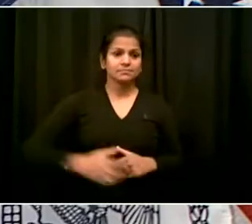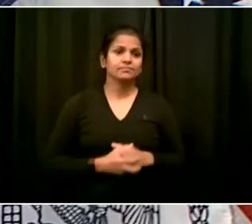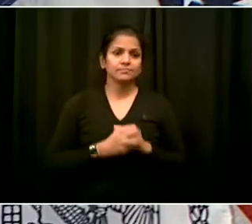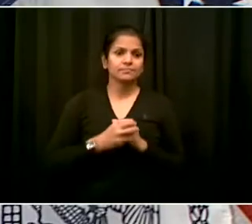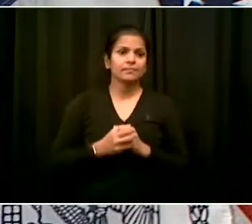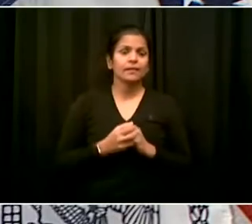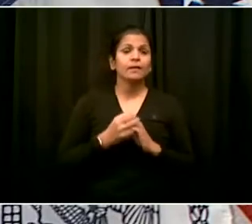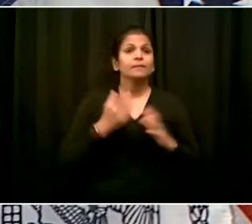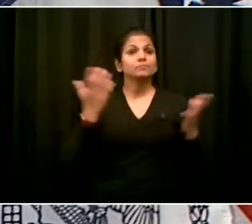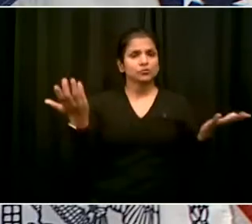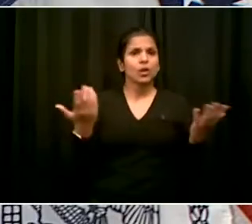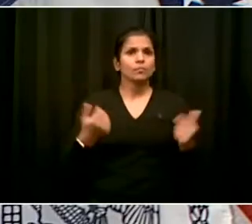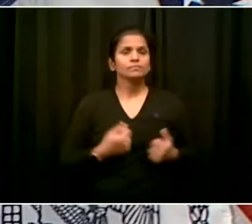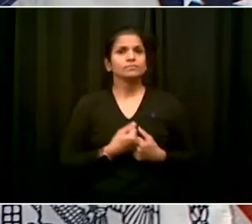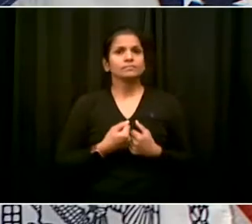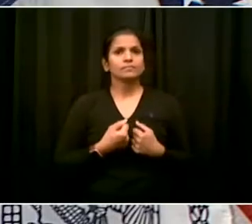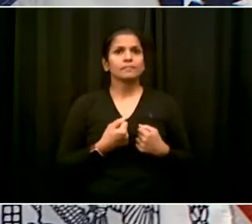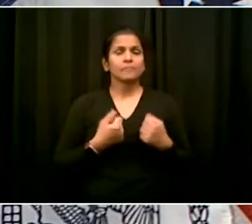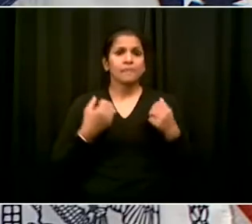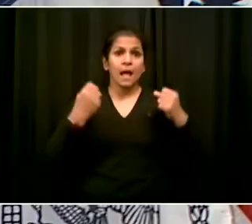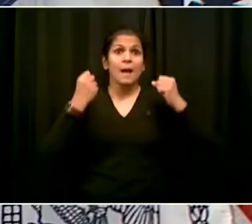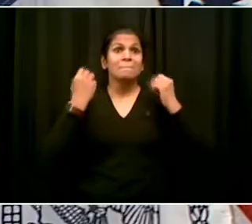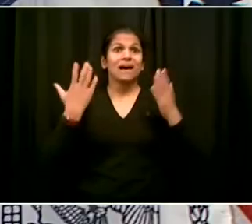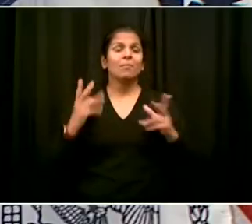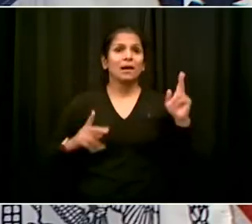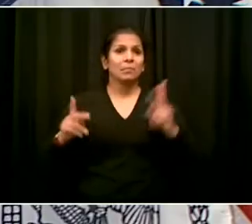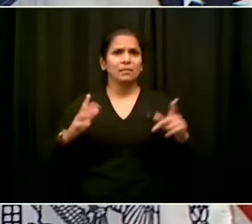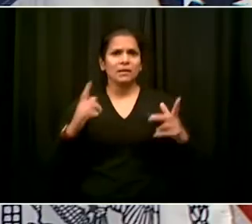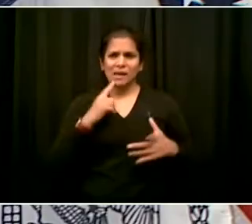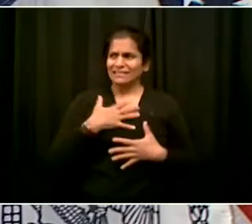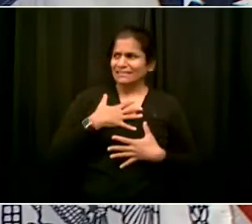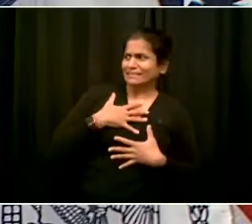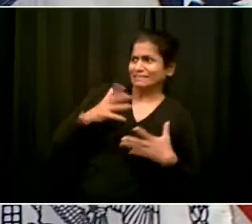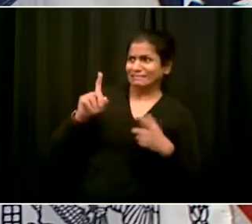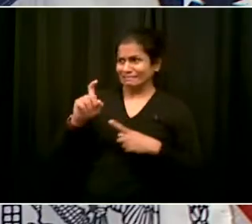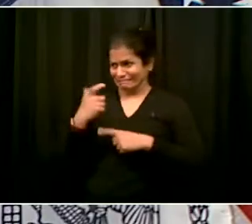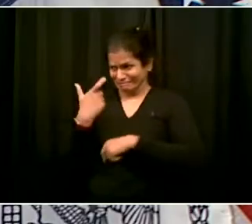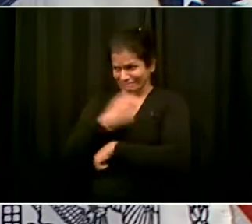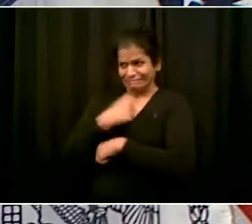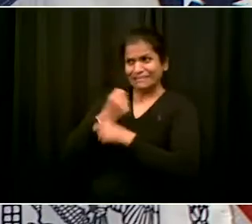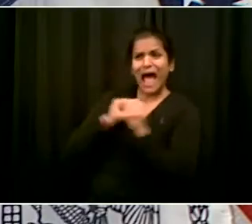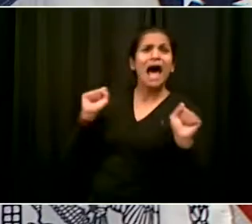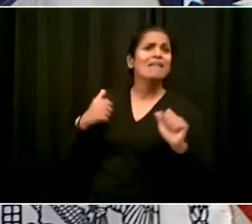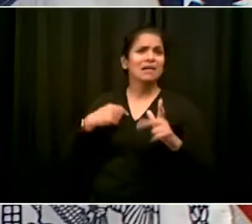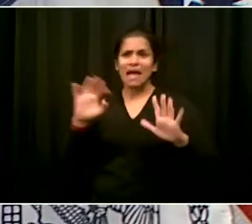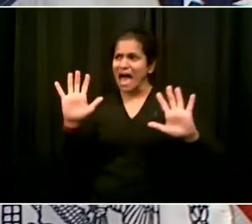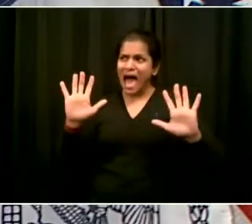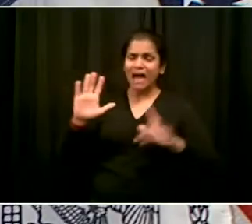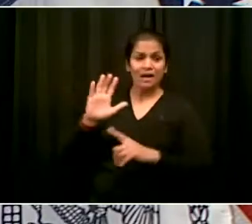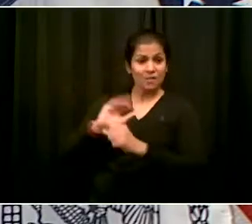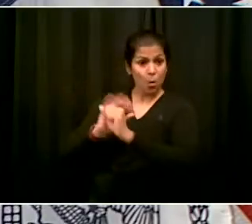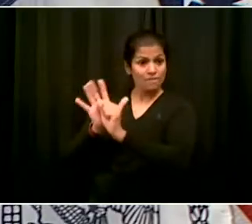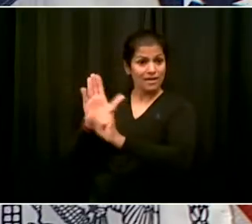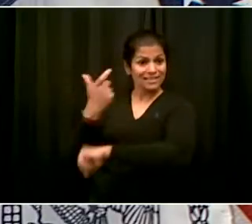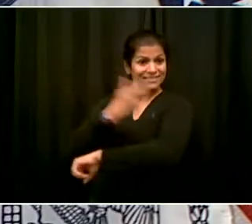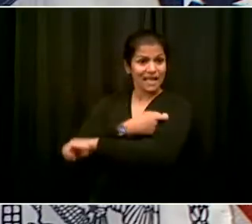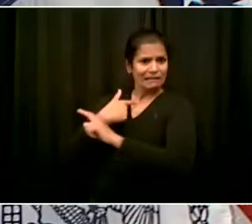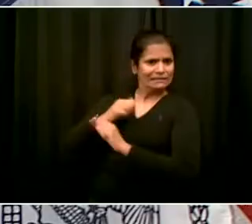THIS IS A VERY REAL ISSUE, NOT SURPRISED THAT ANYBODY THAT IS HESITANT ATA